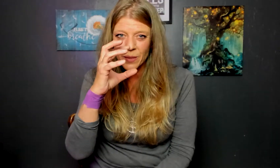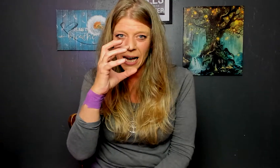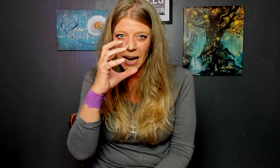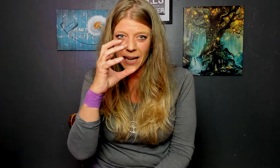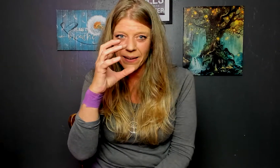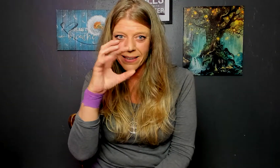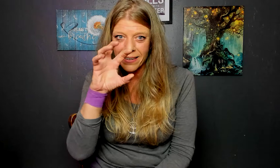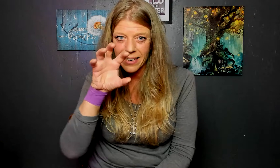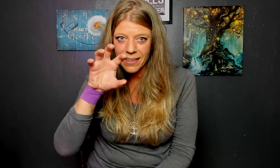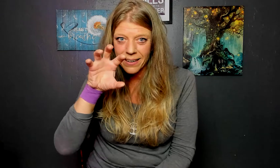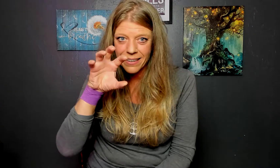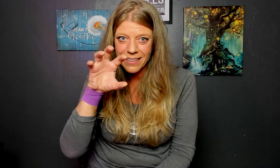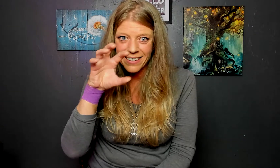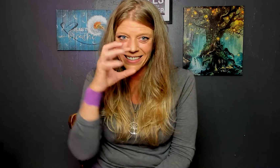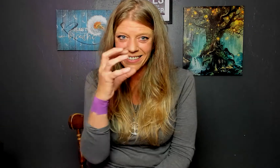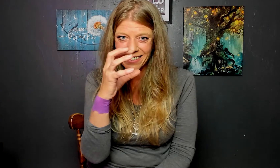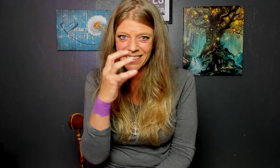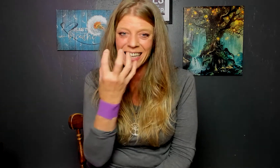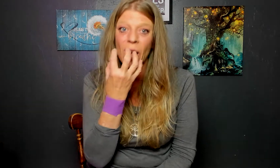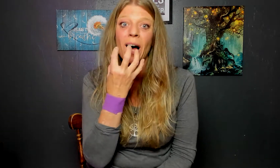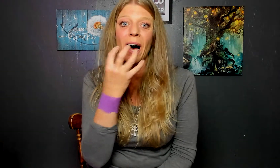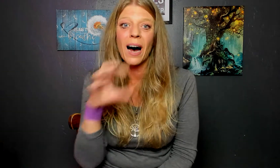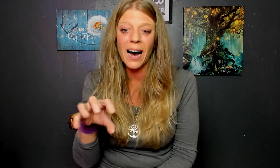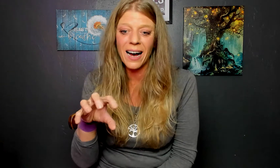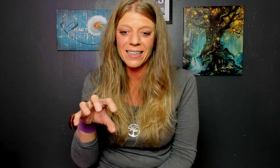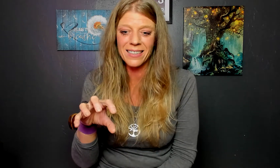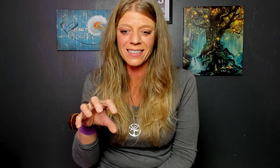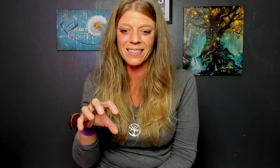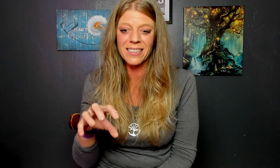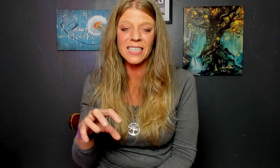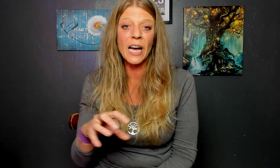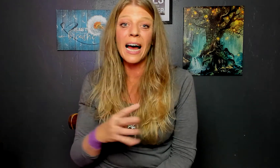The hand looks like this. HOT.